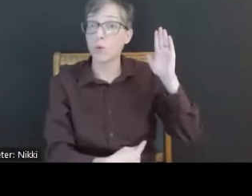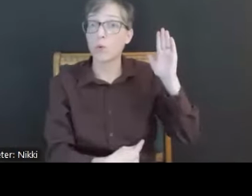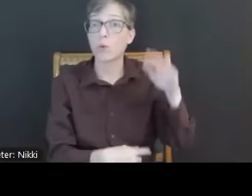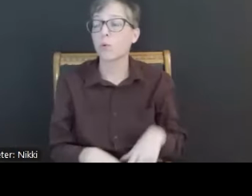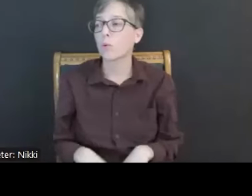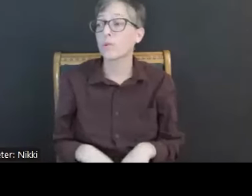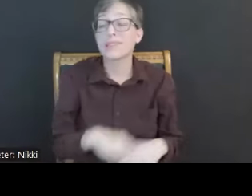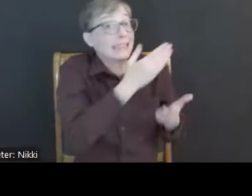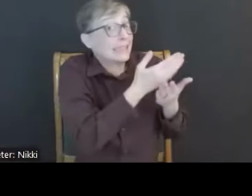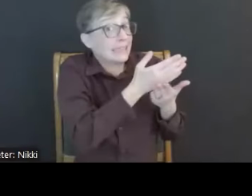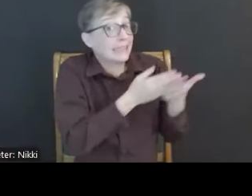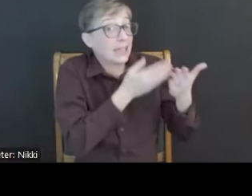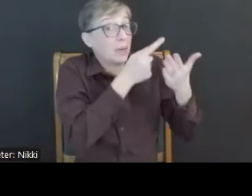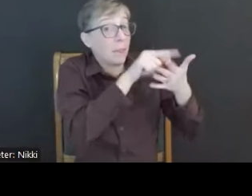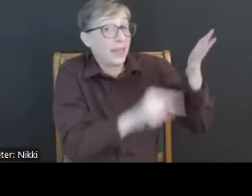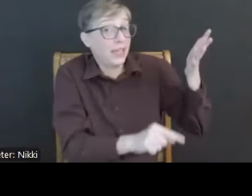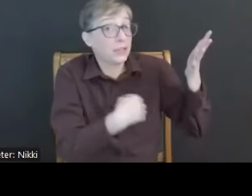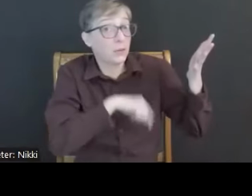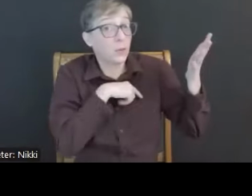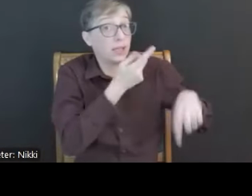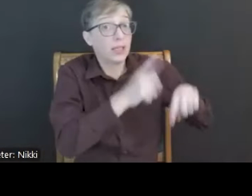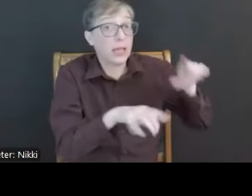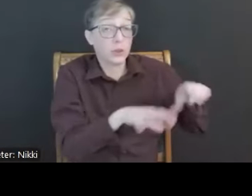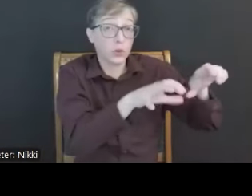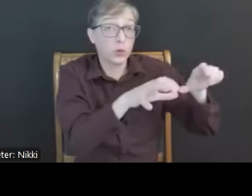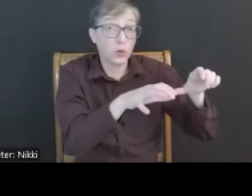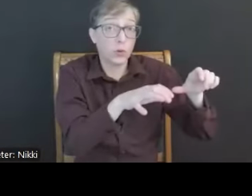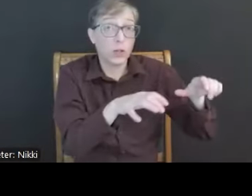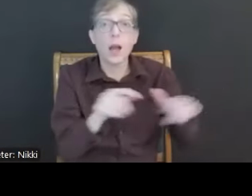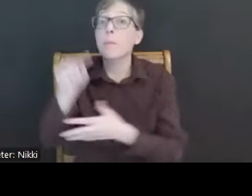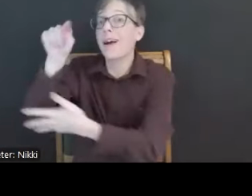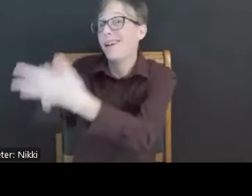that we can't we could do some things that we cannot do but if you want education and resources